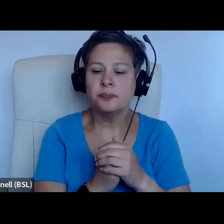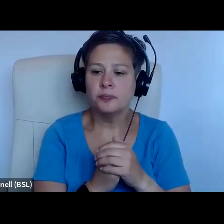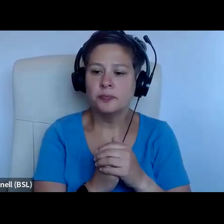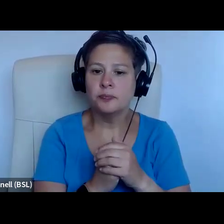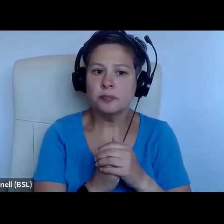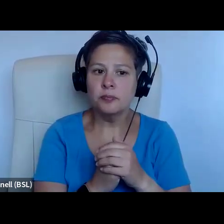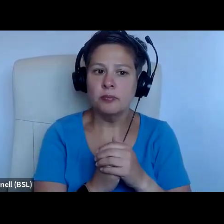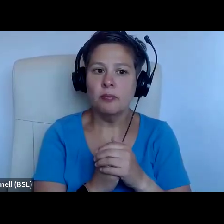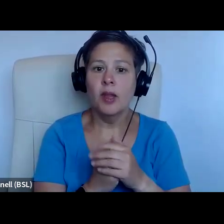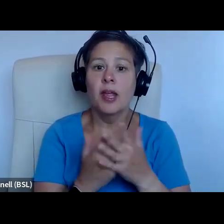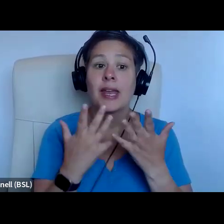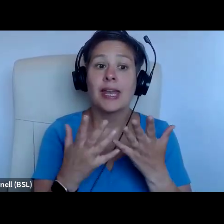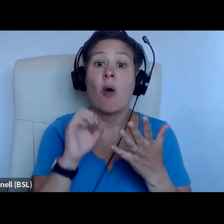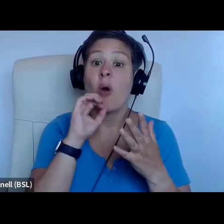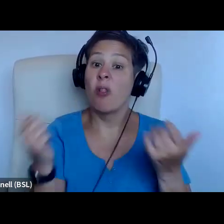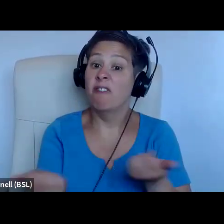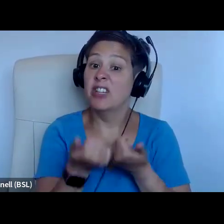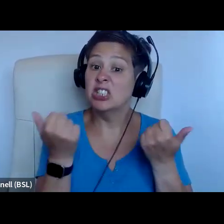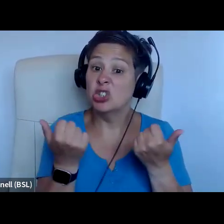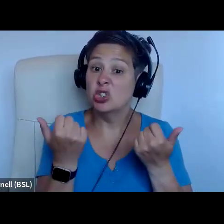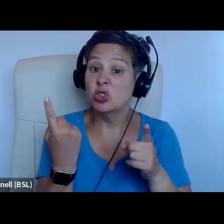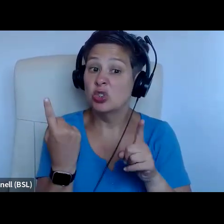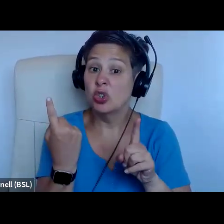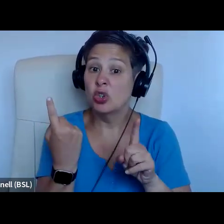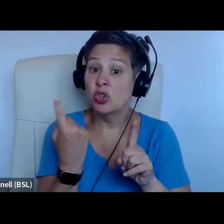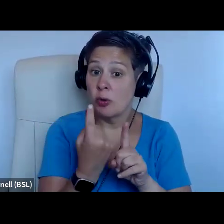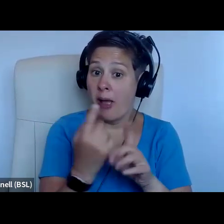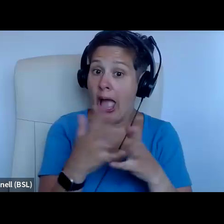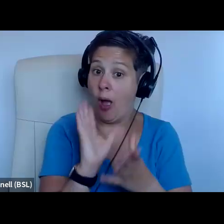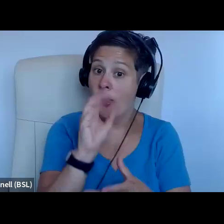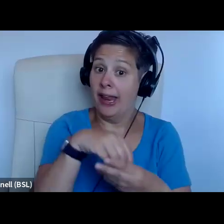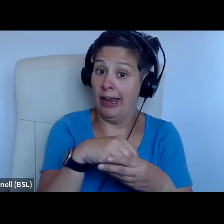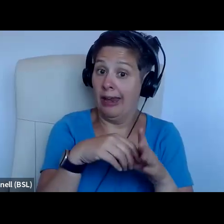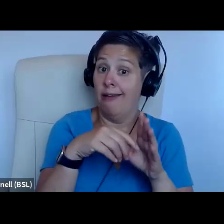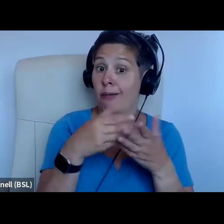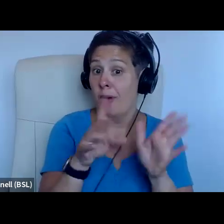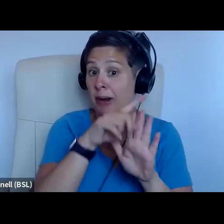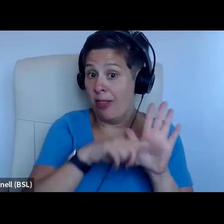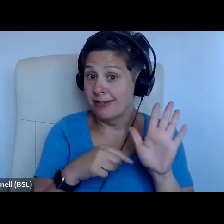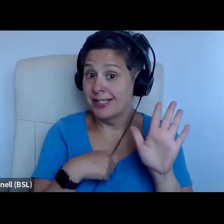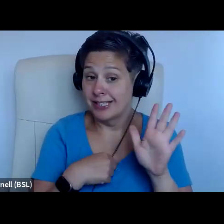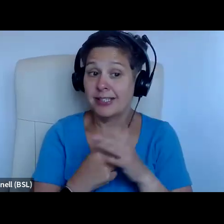people may have questions go into that. But I thought I'd go onto the Access to Work part, and then we can kind of